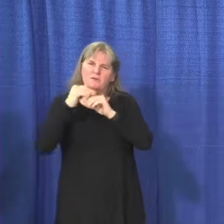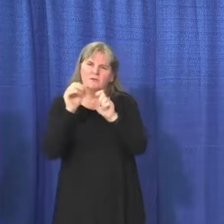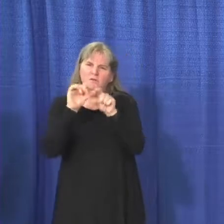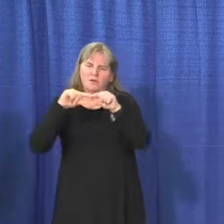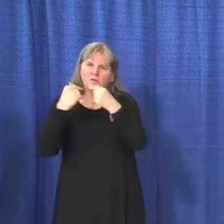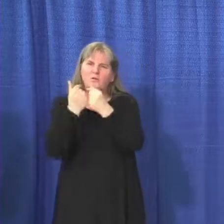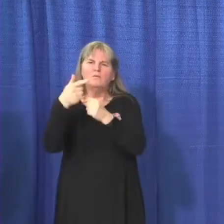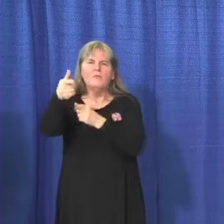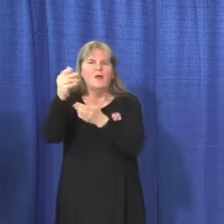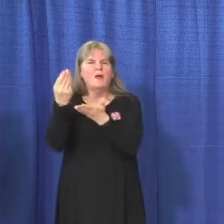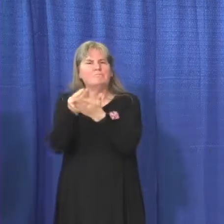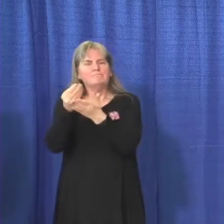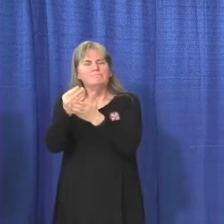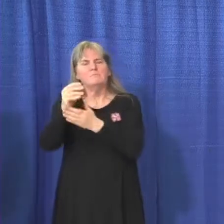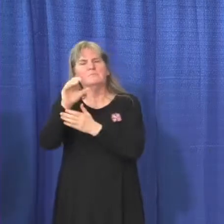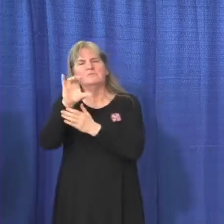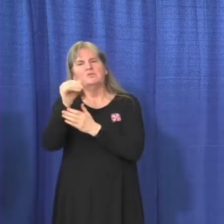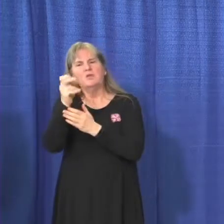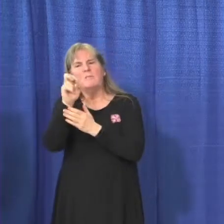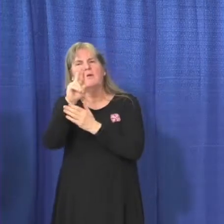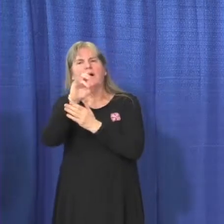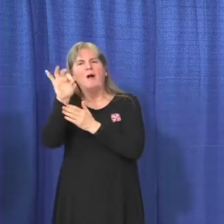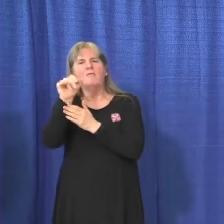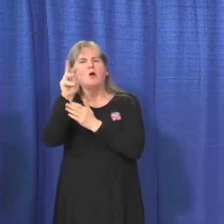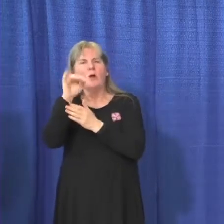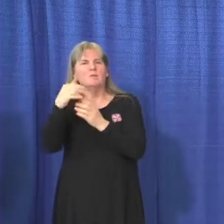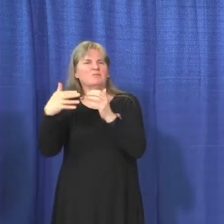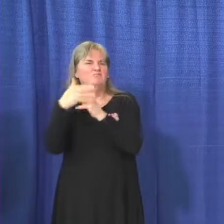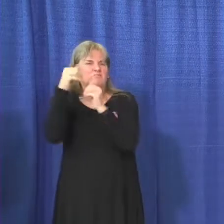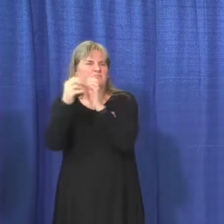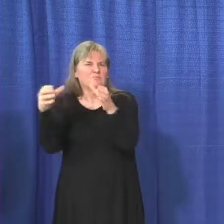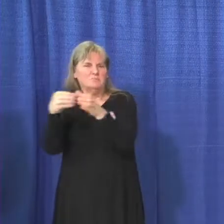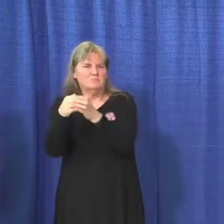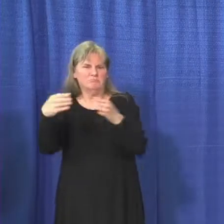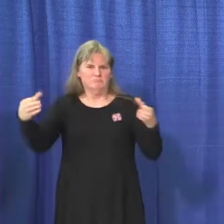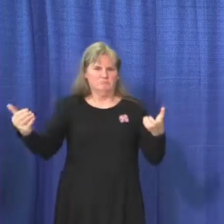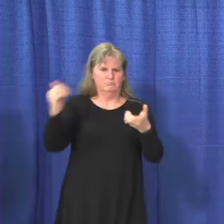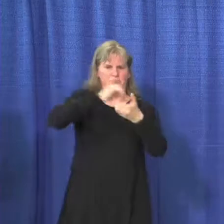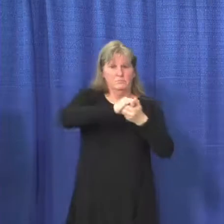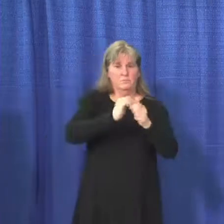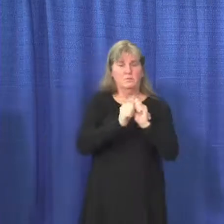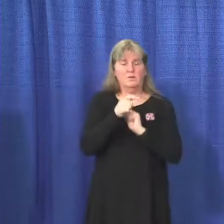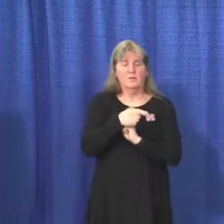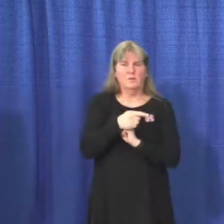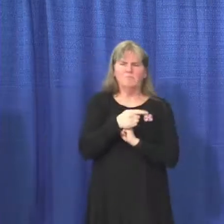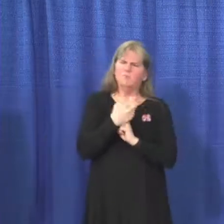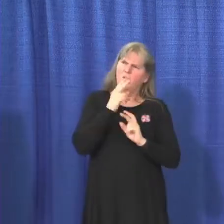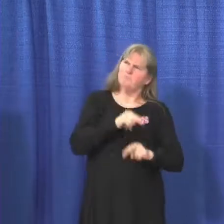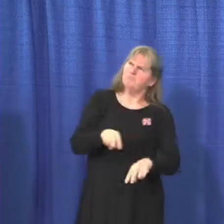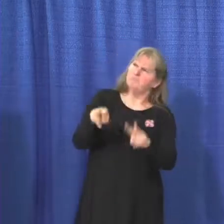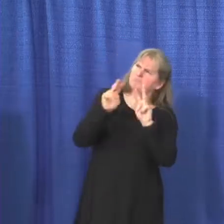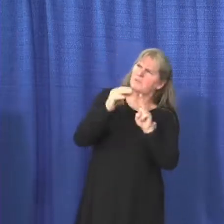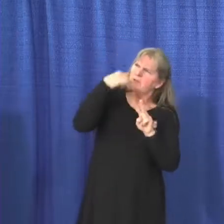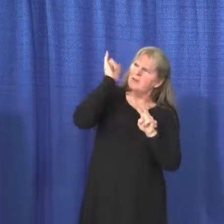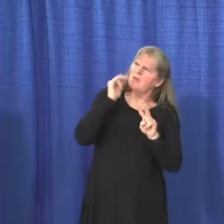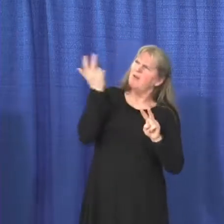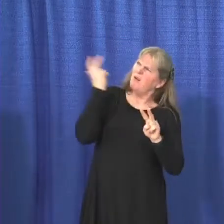are working hard to ensure Yukon continues to be seen as a world-class tourism destination as people around the world start